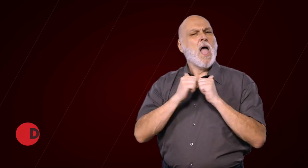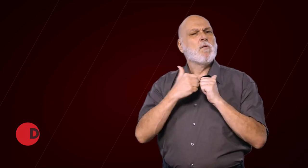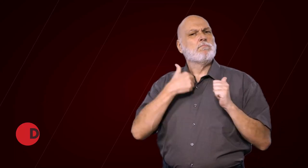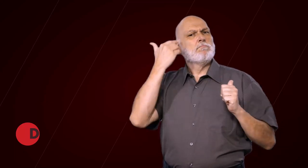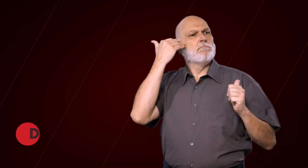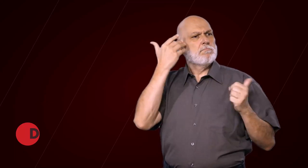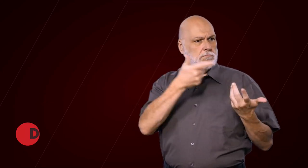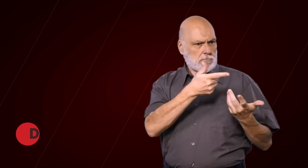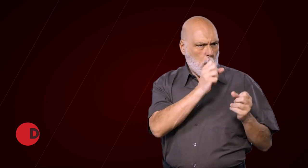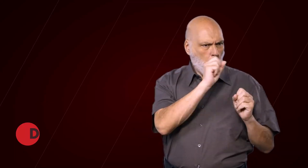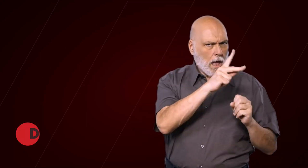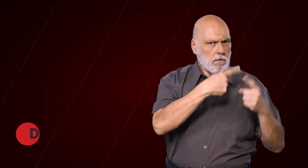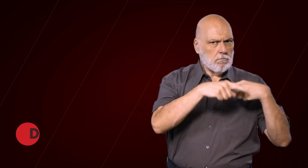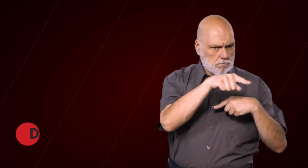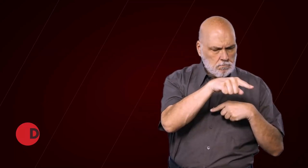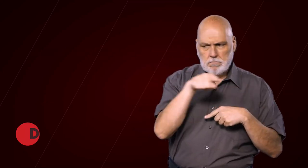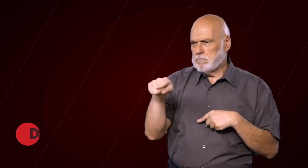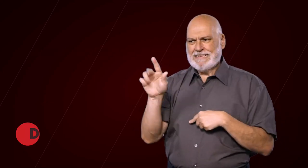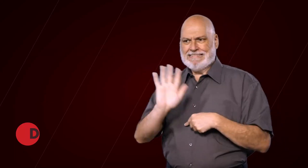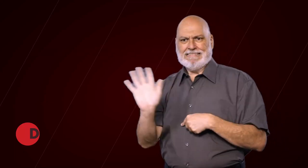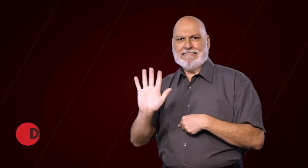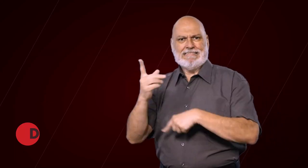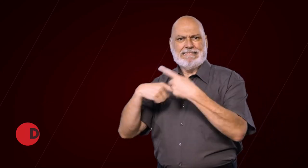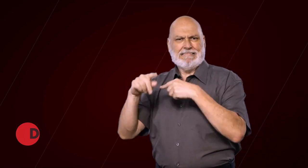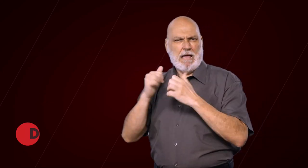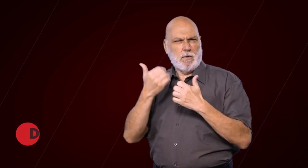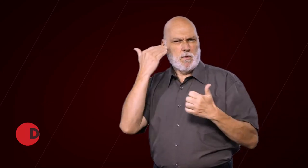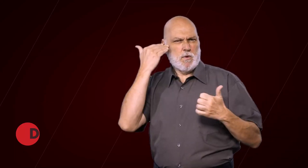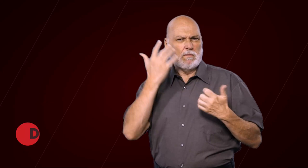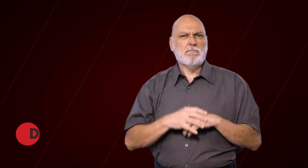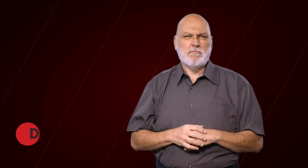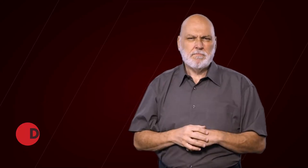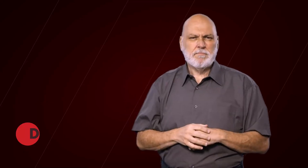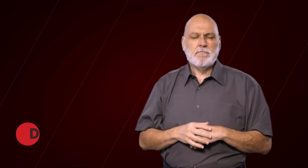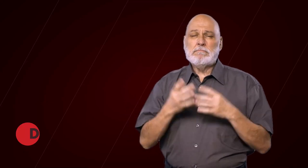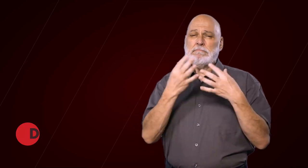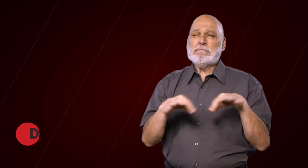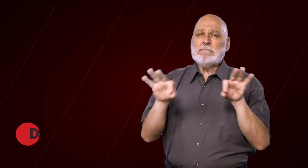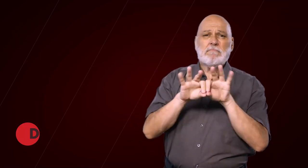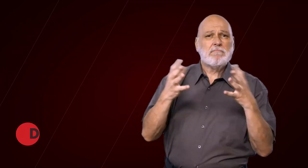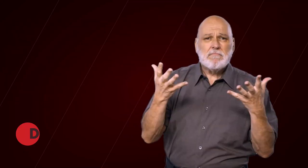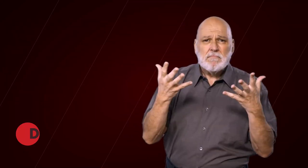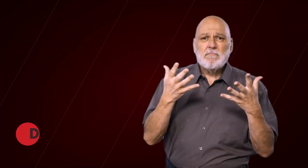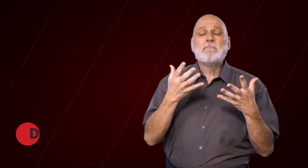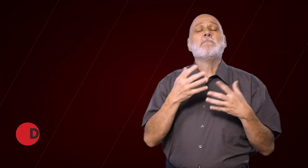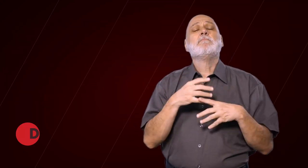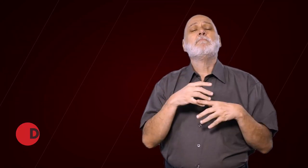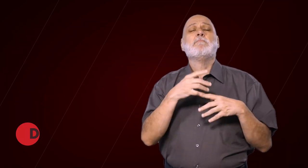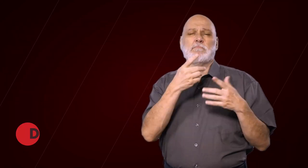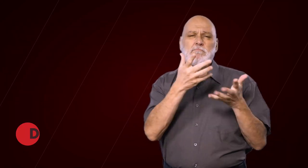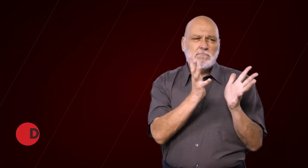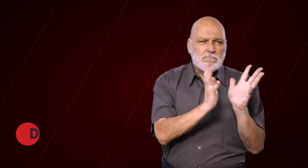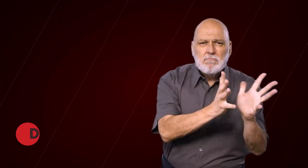how do I know if it’s ok or not ok?